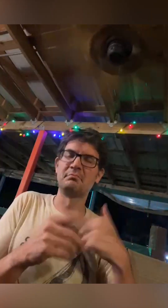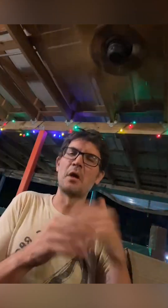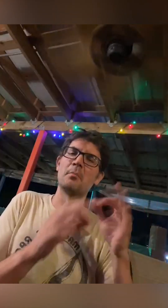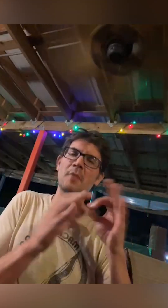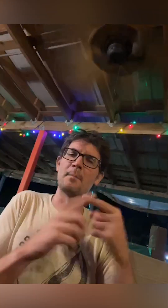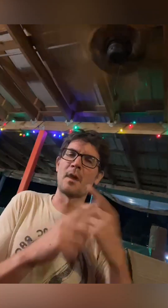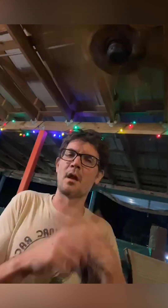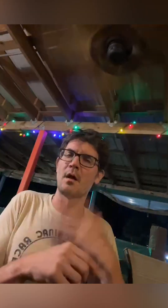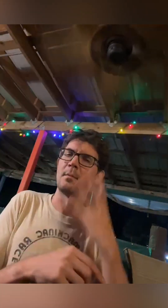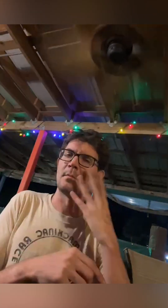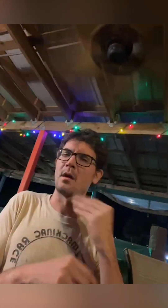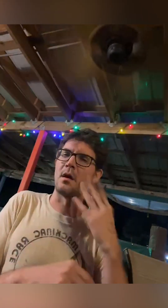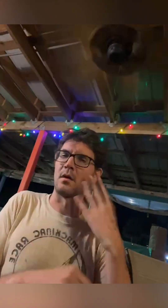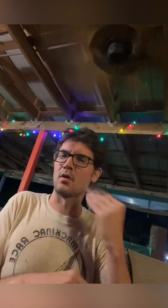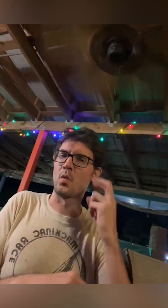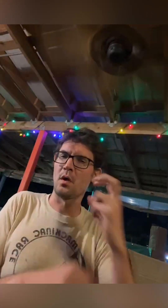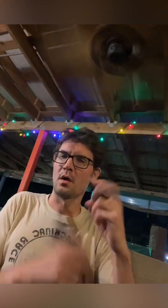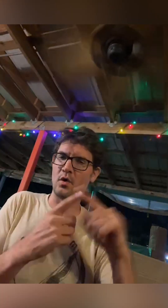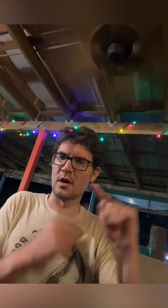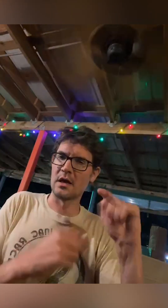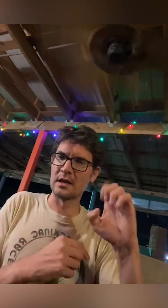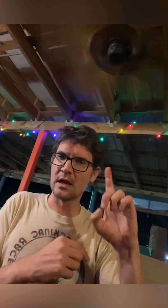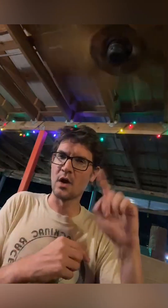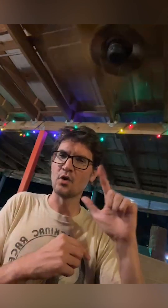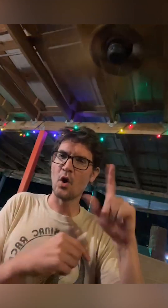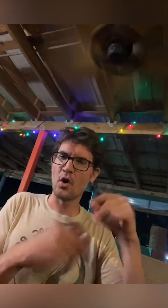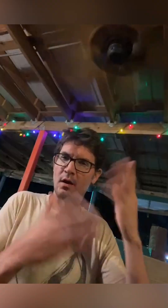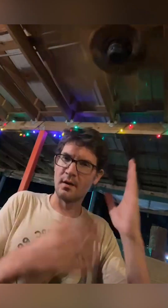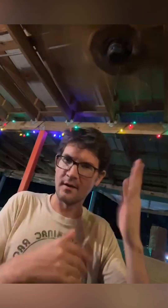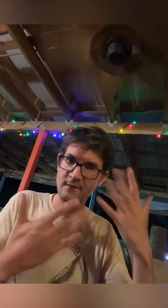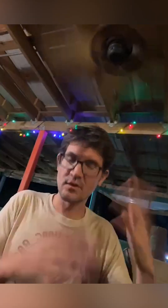I shared my TED Talk experience with him.